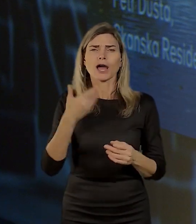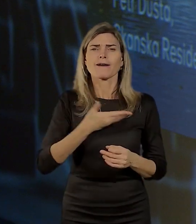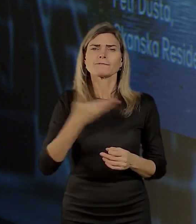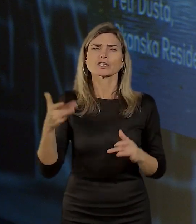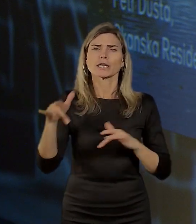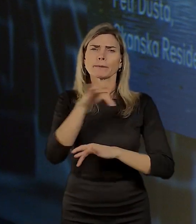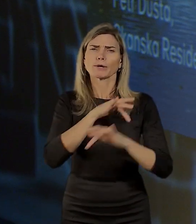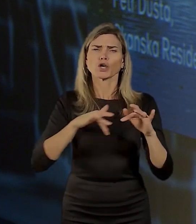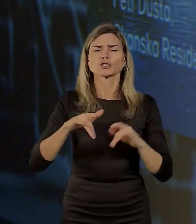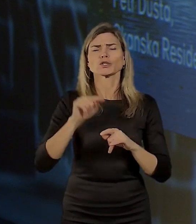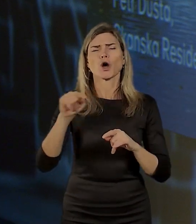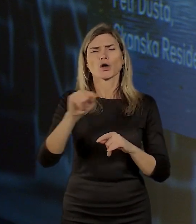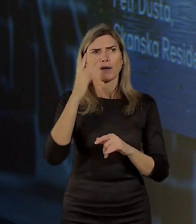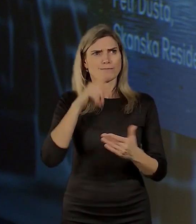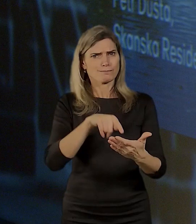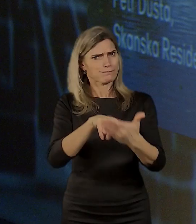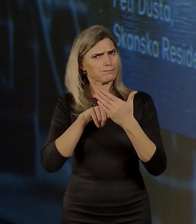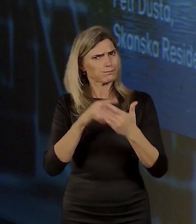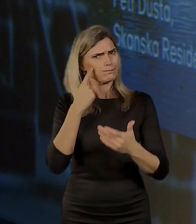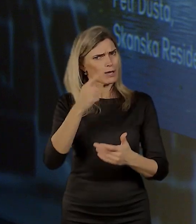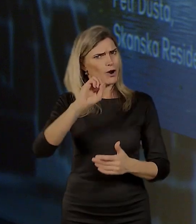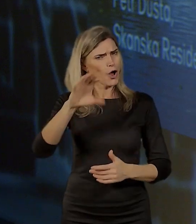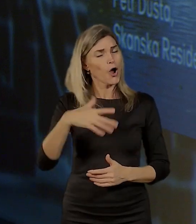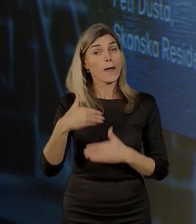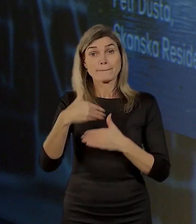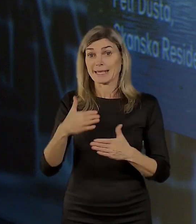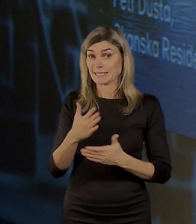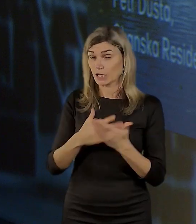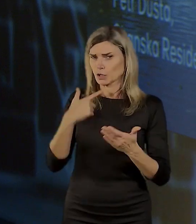Definitely. Thank you for these questions. First, the area of education. We had